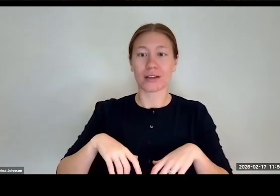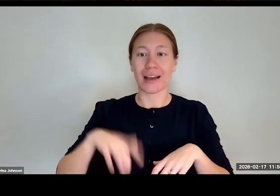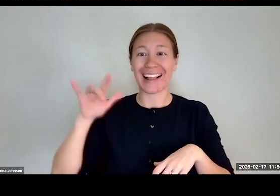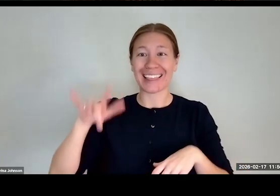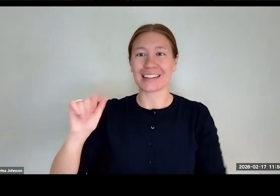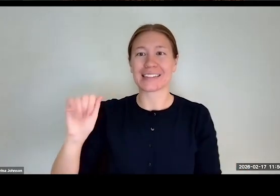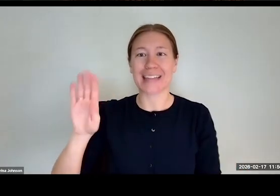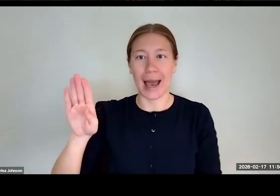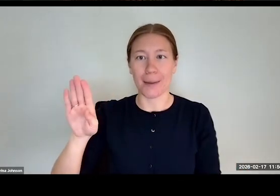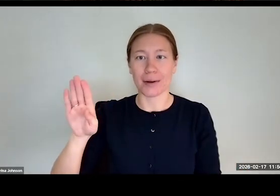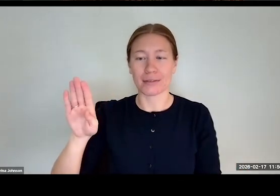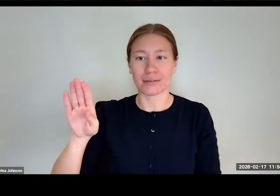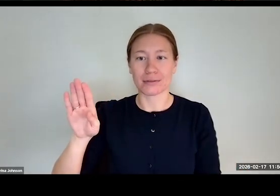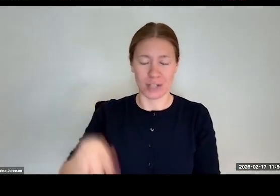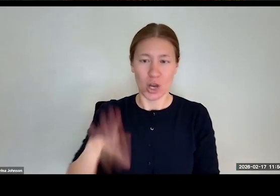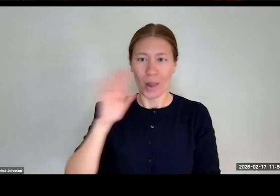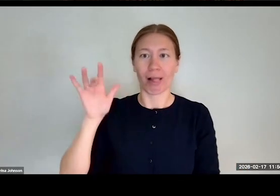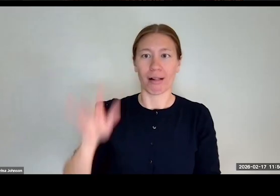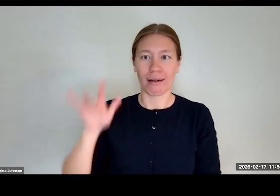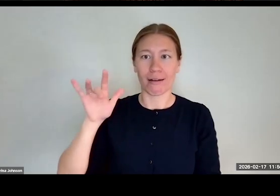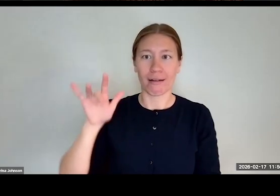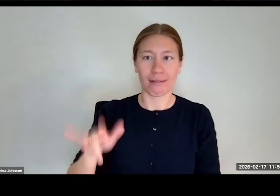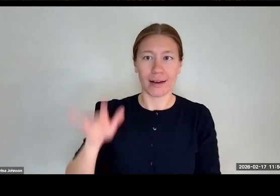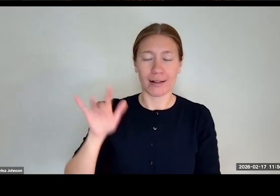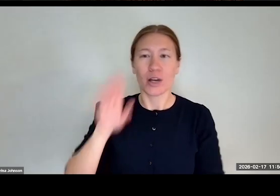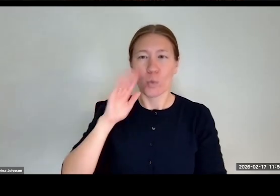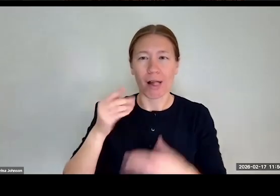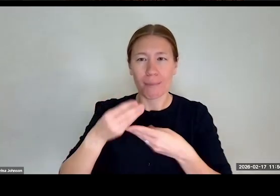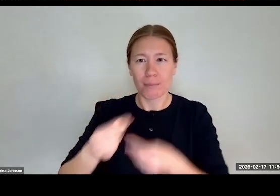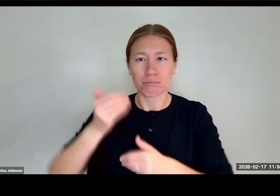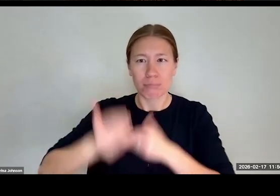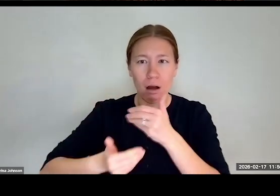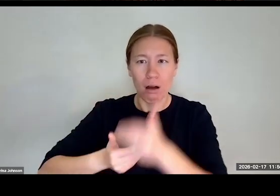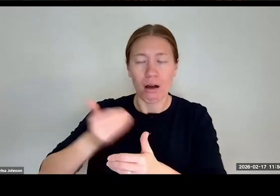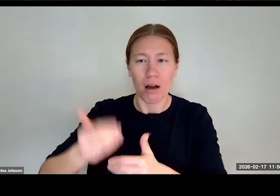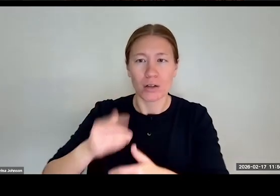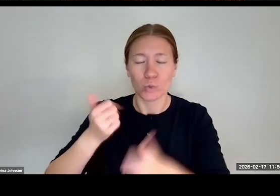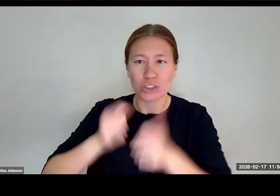and it's going to move through the content in the order that assistive technology will. And right now I can see that it's moving